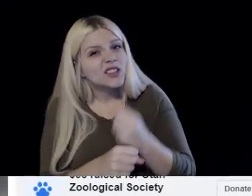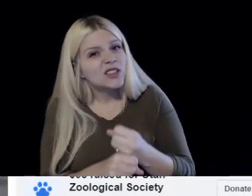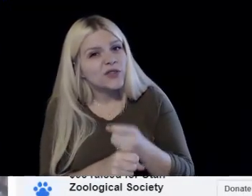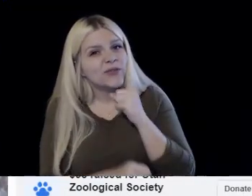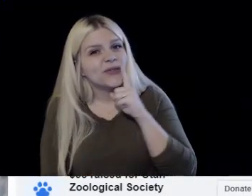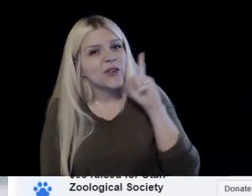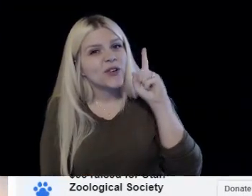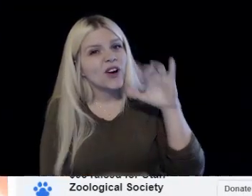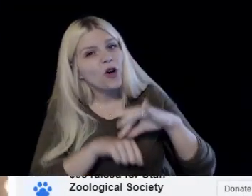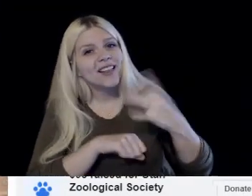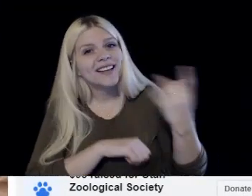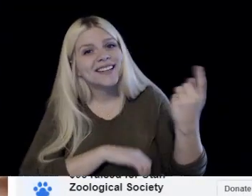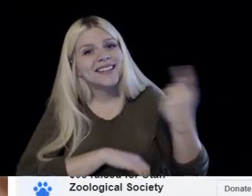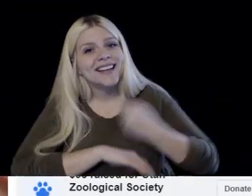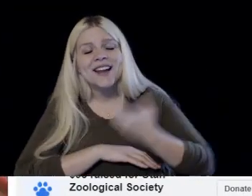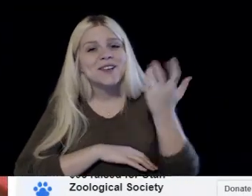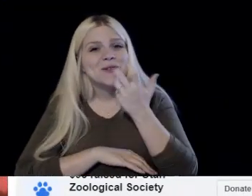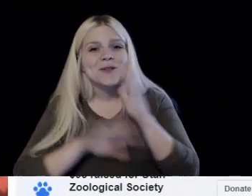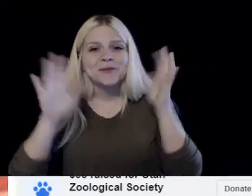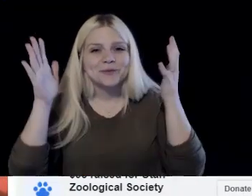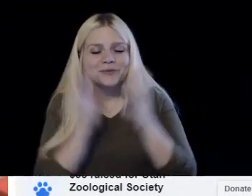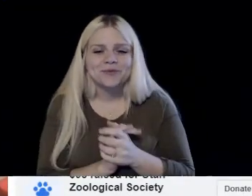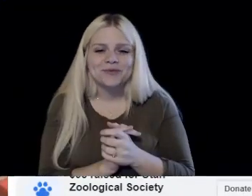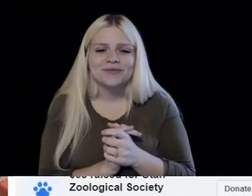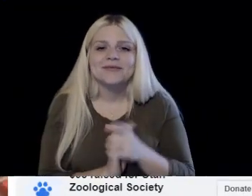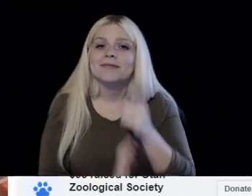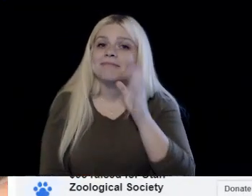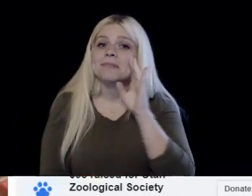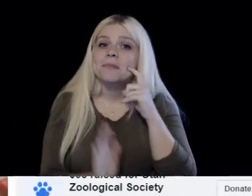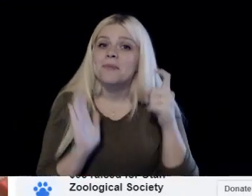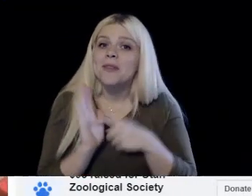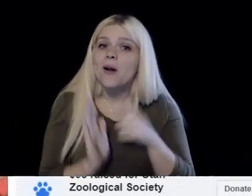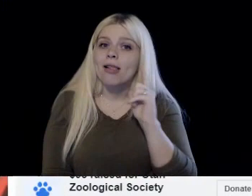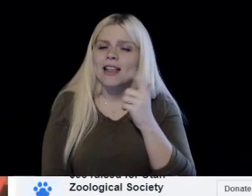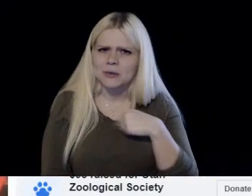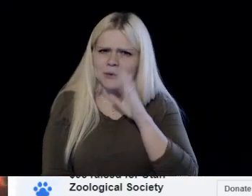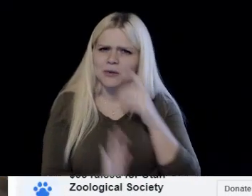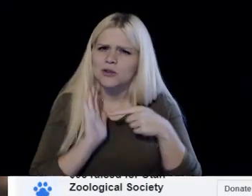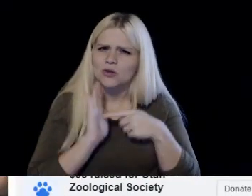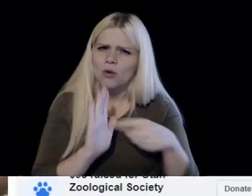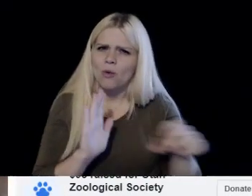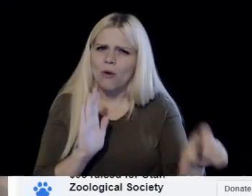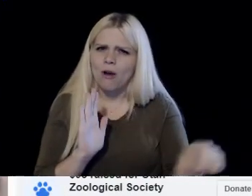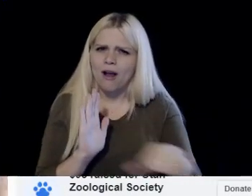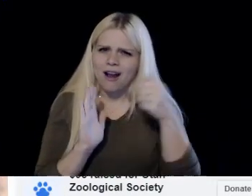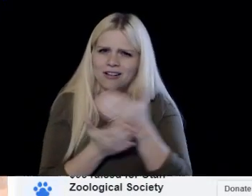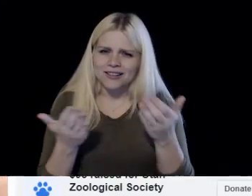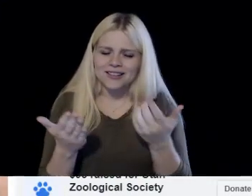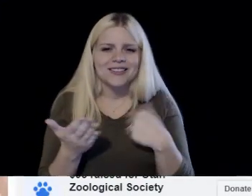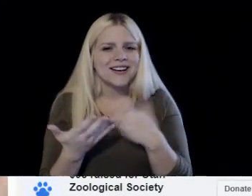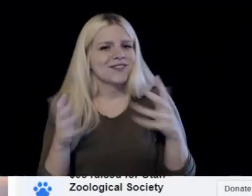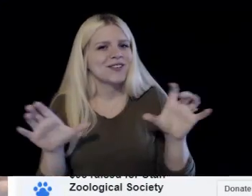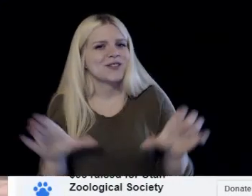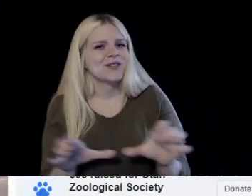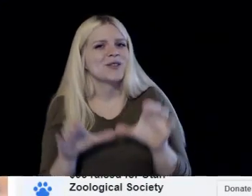Michelle: So we're gonna do a little bit- you'll notice later, when we show you some other things, that we've done kind of an Earth Day theme.